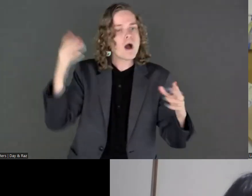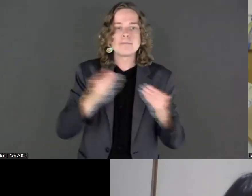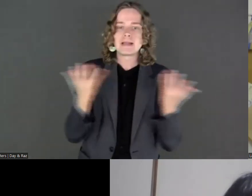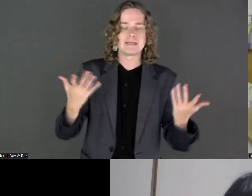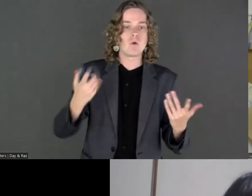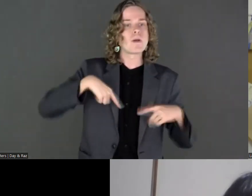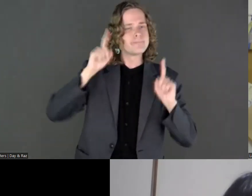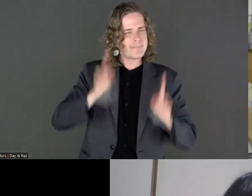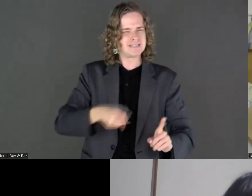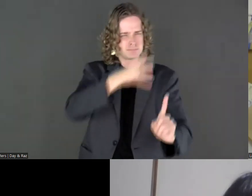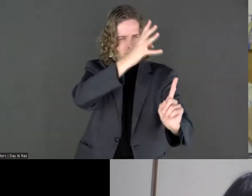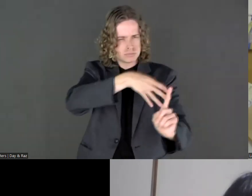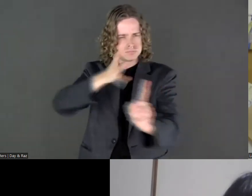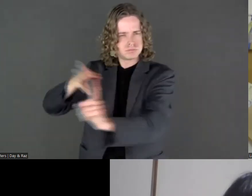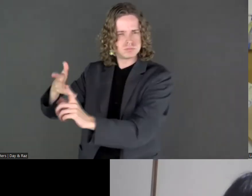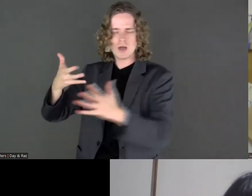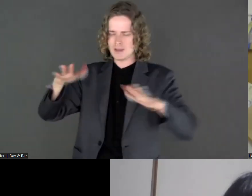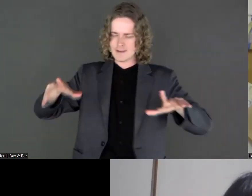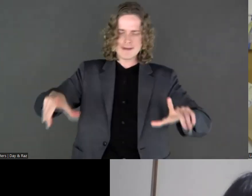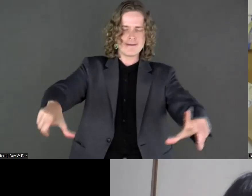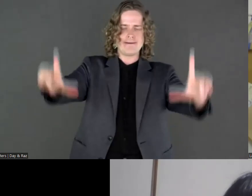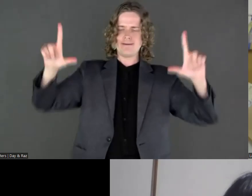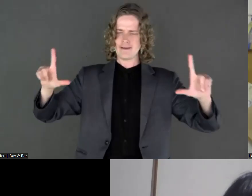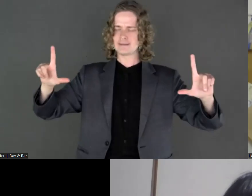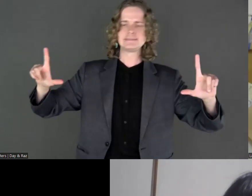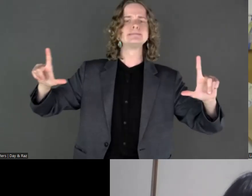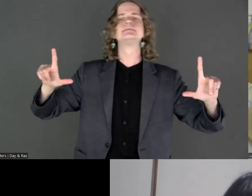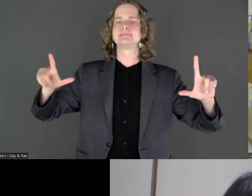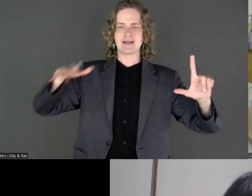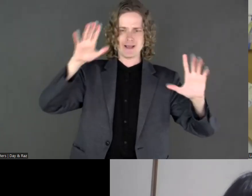people with disability were given this assistance. When we're talking about the age groups, we're